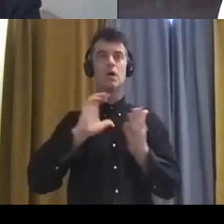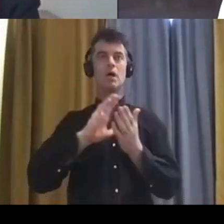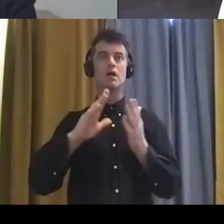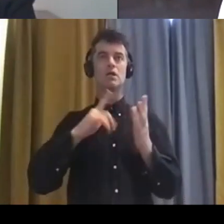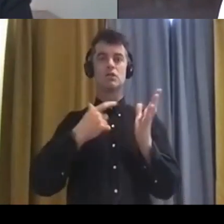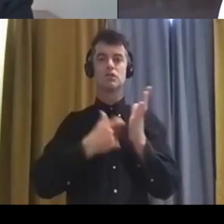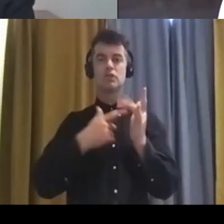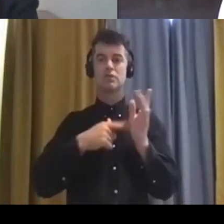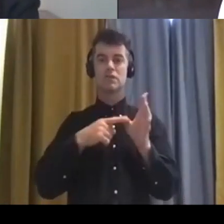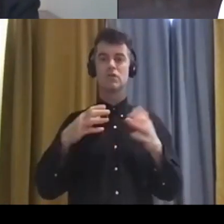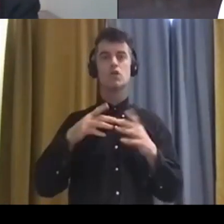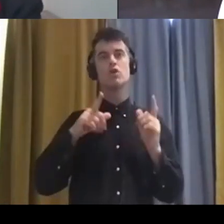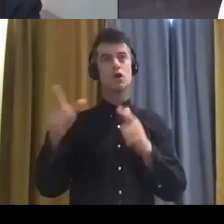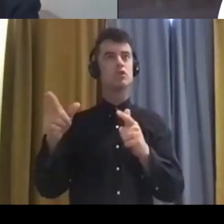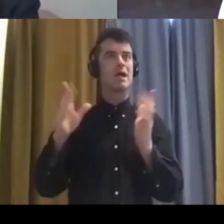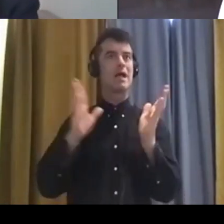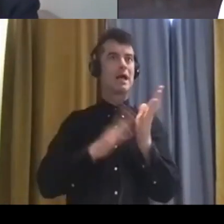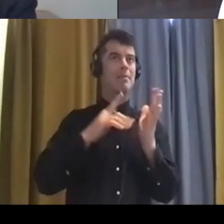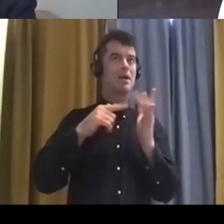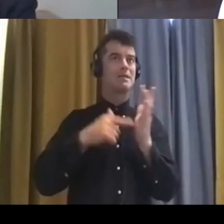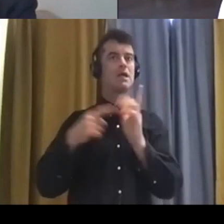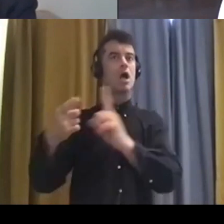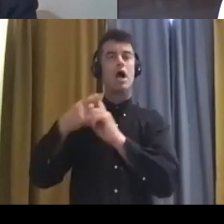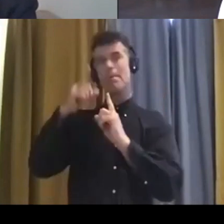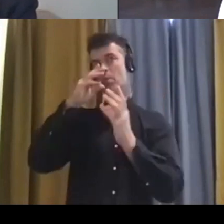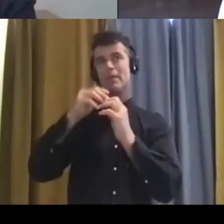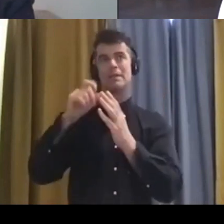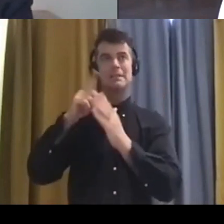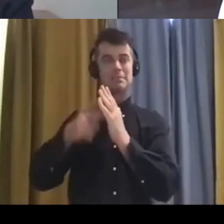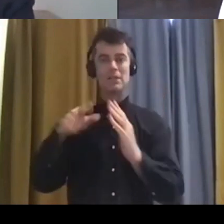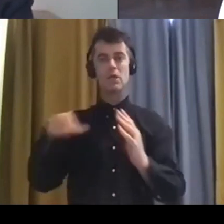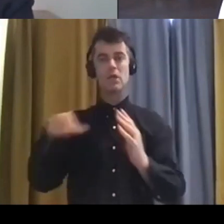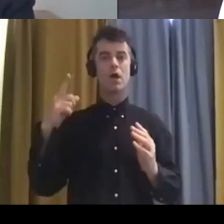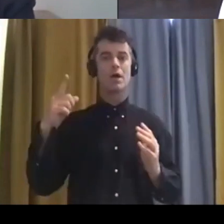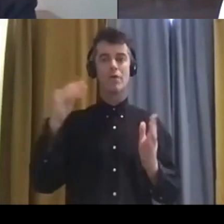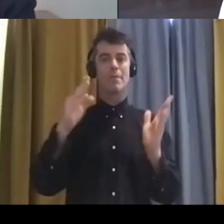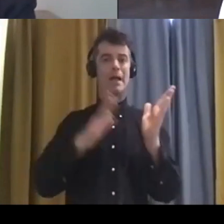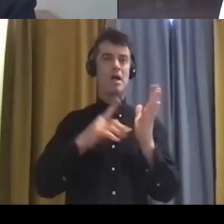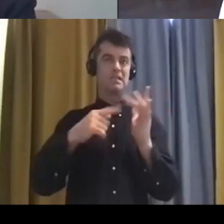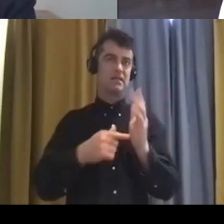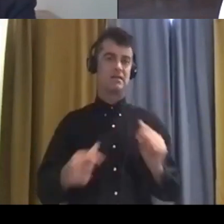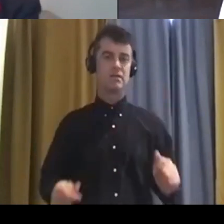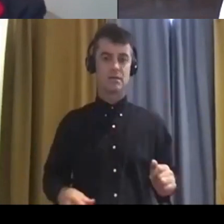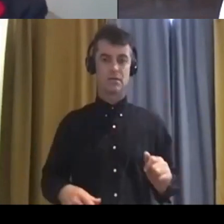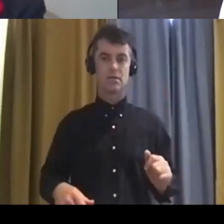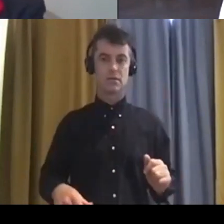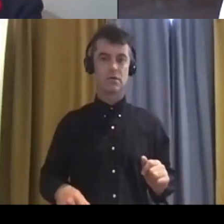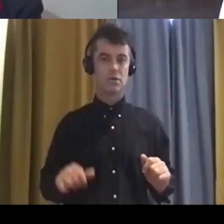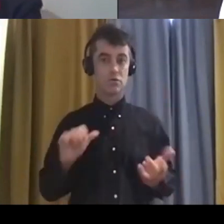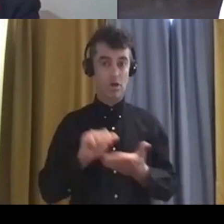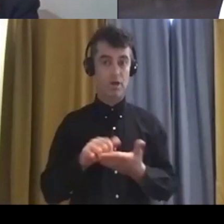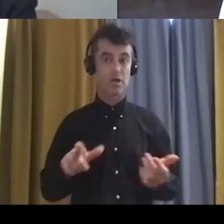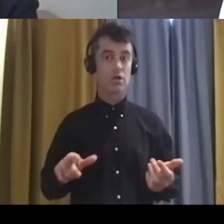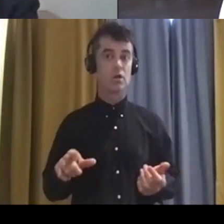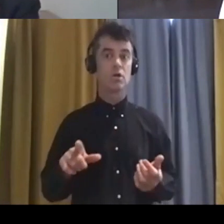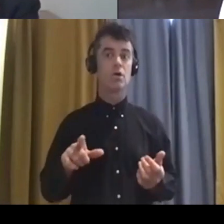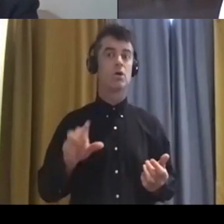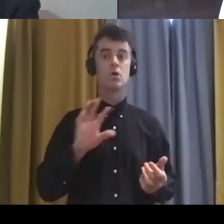you go to MIT and hire people with disabilities from MIT right, you do it the way you'd normally